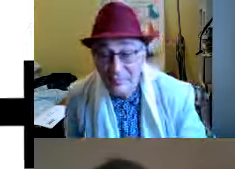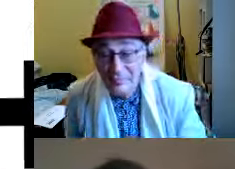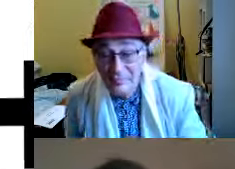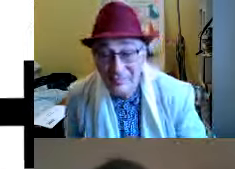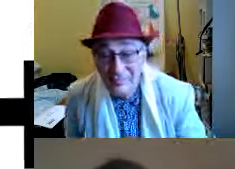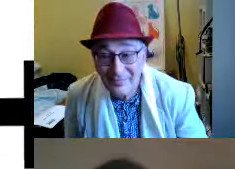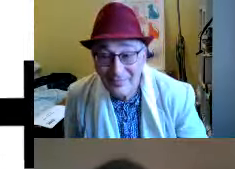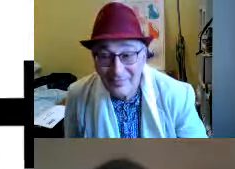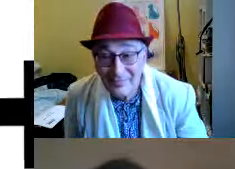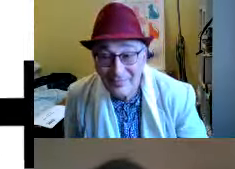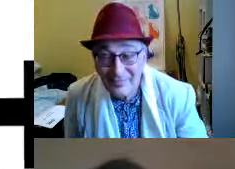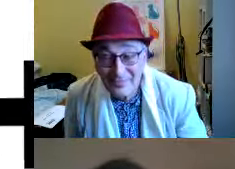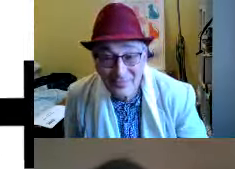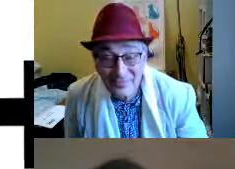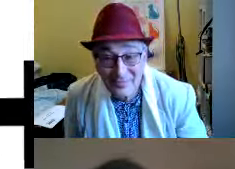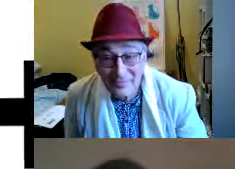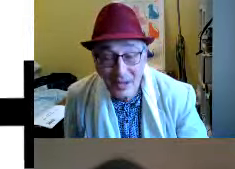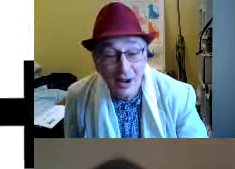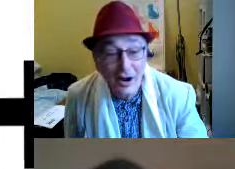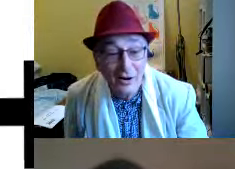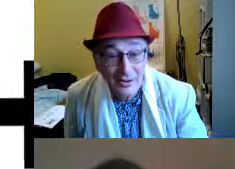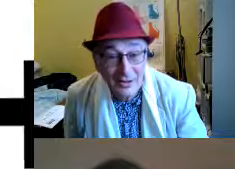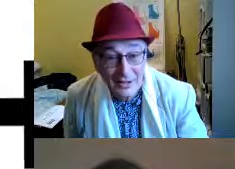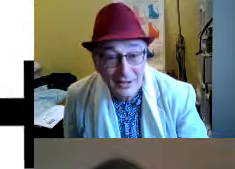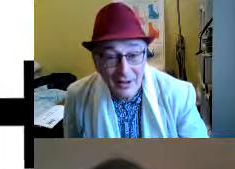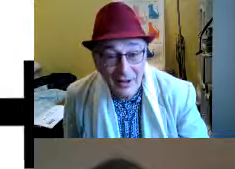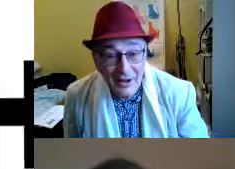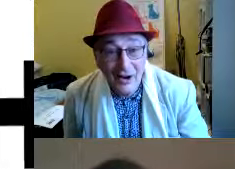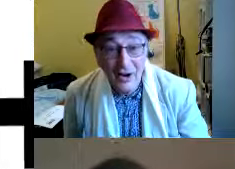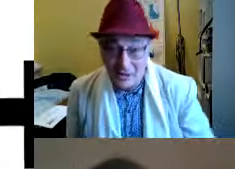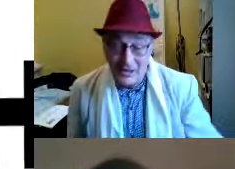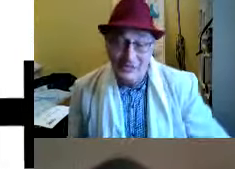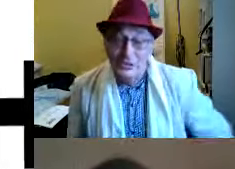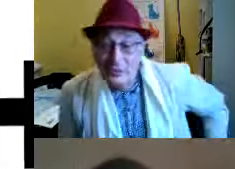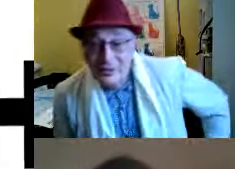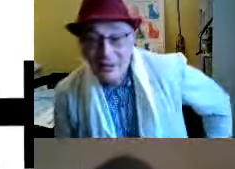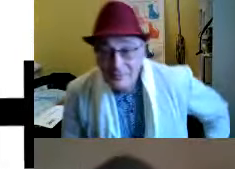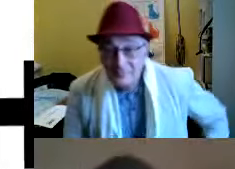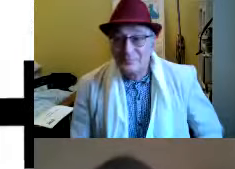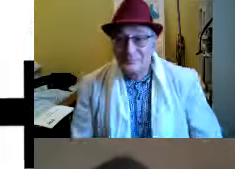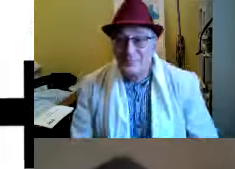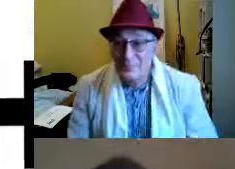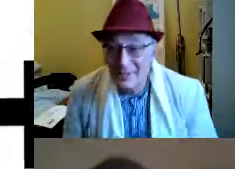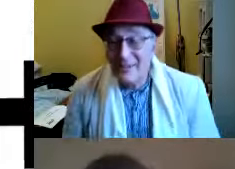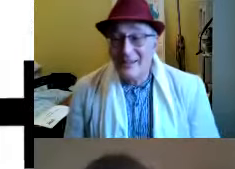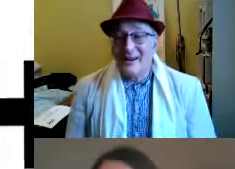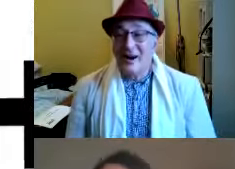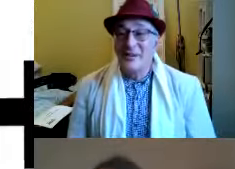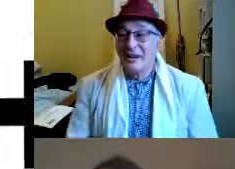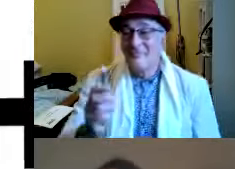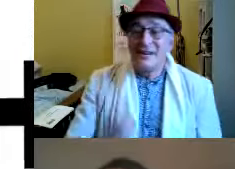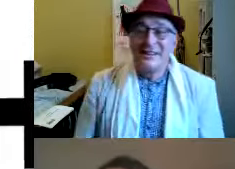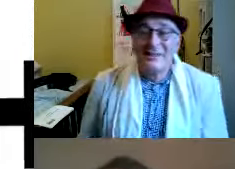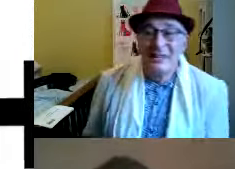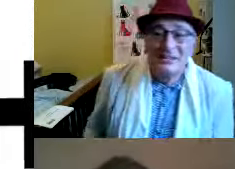it's mostly being covered mike oh okay hold on hold on oh we'll come back to it